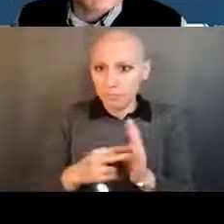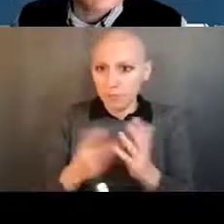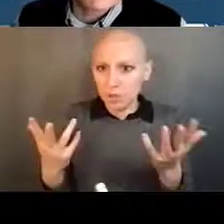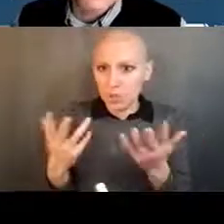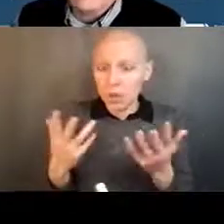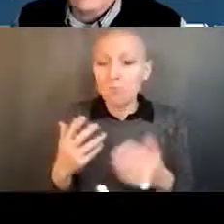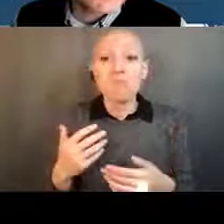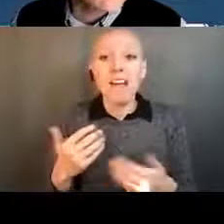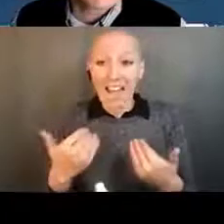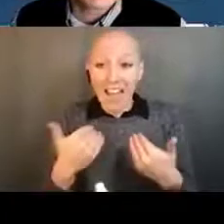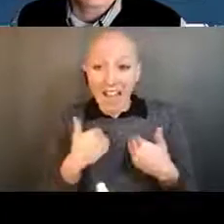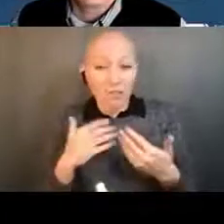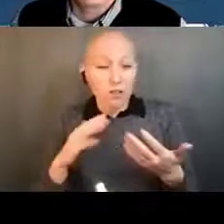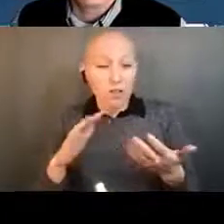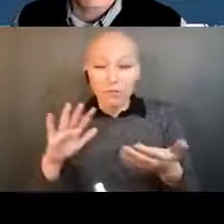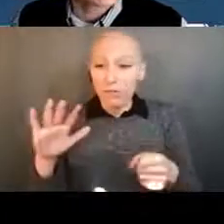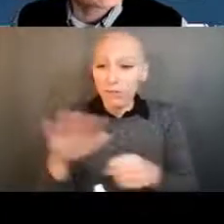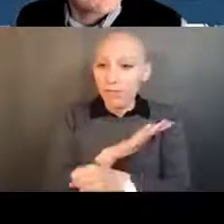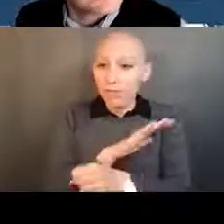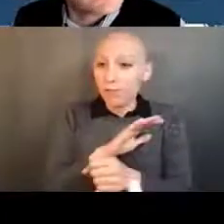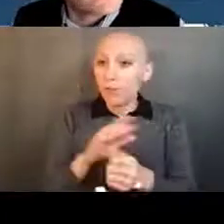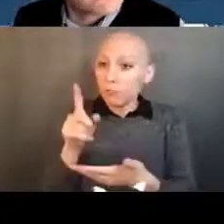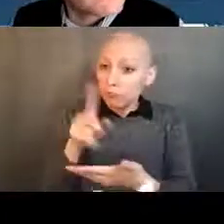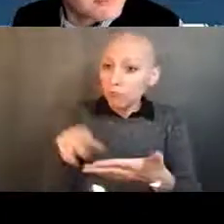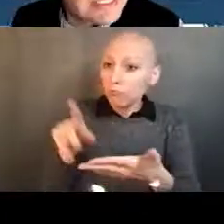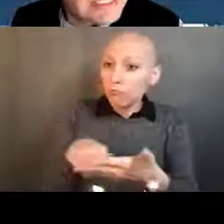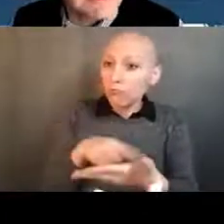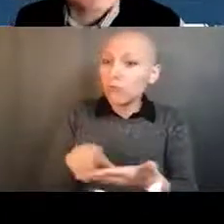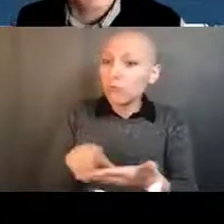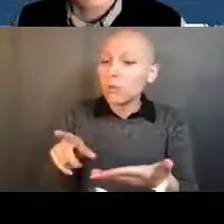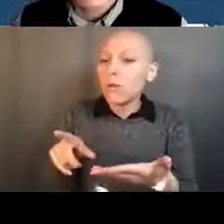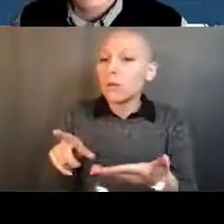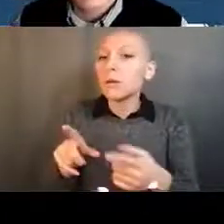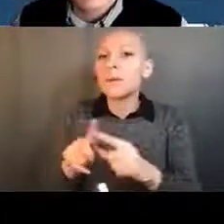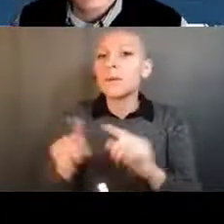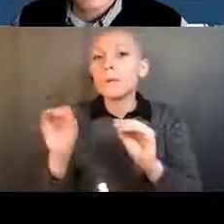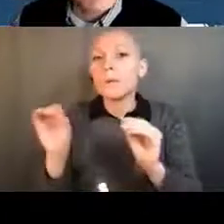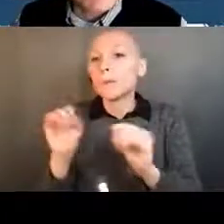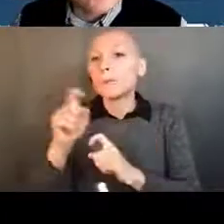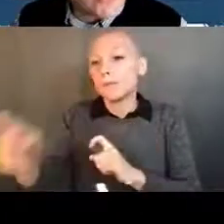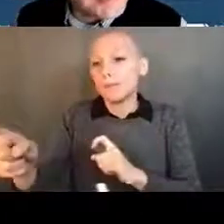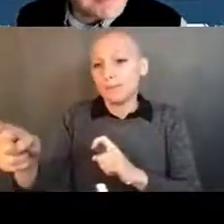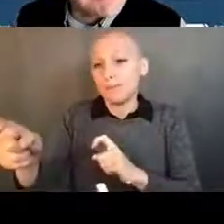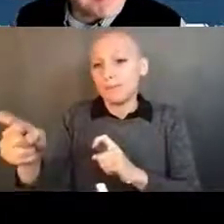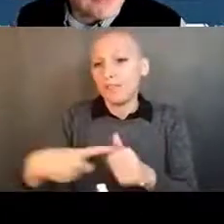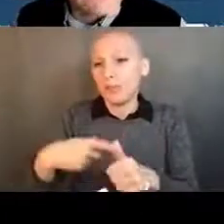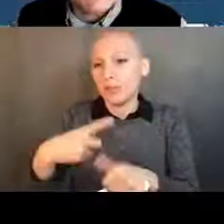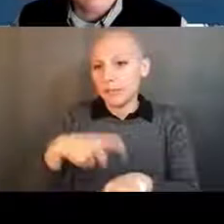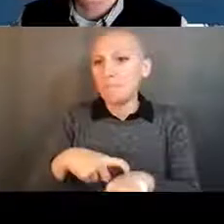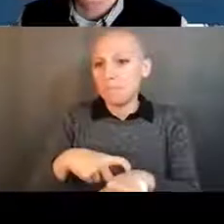So don't be too discouraged if you don't get a great score the first time, read through your critiques carefully